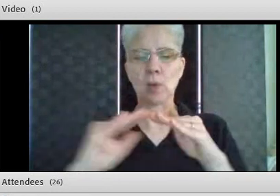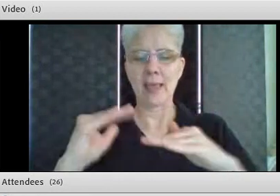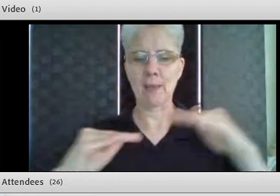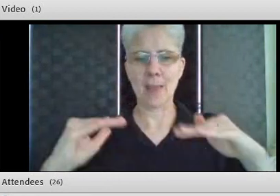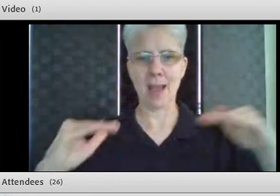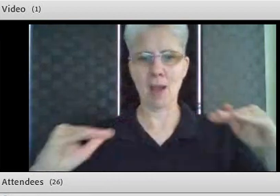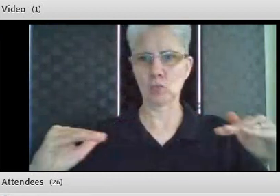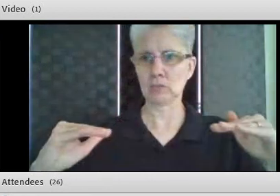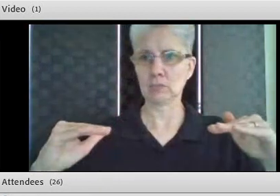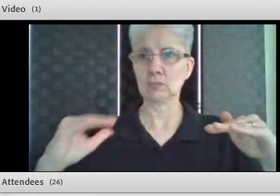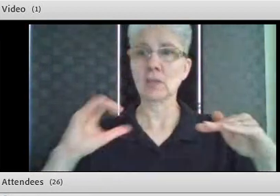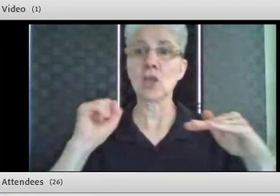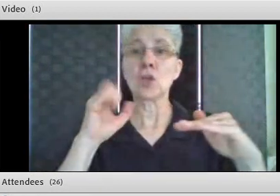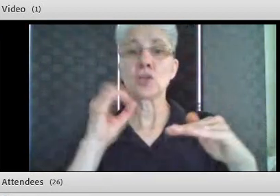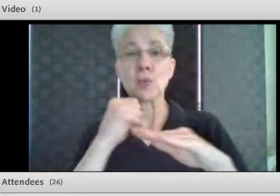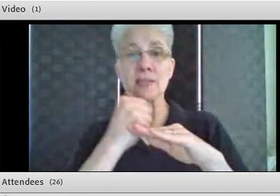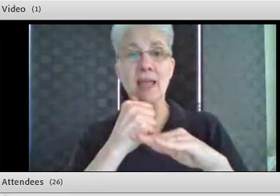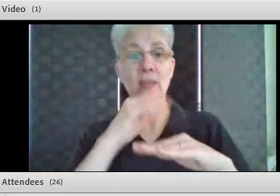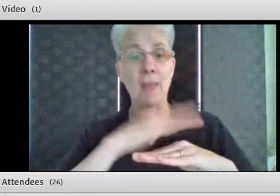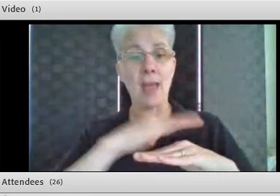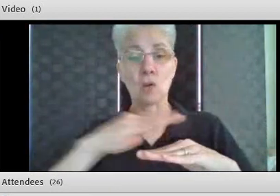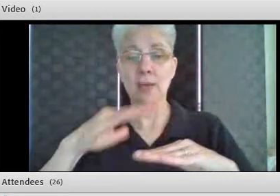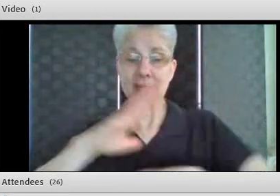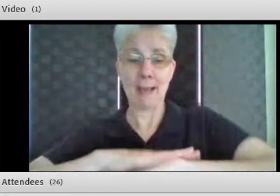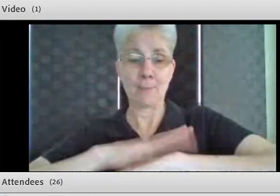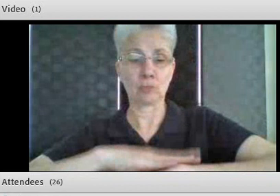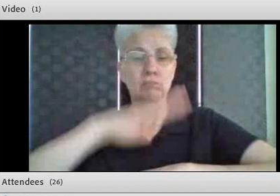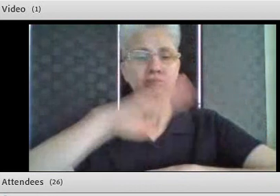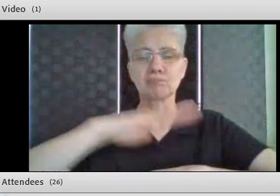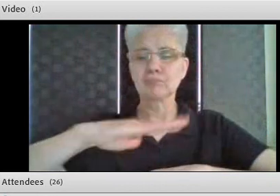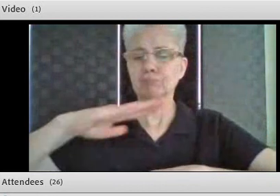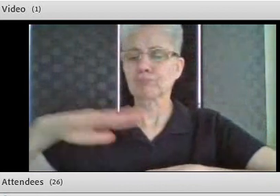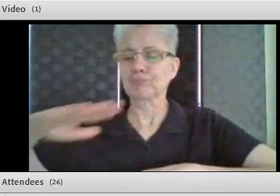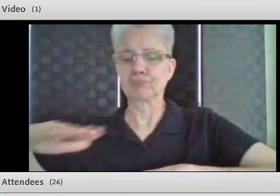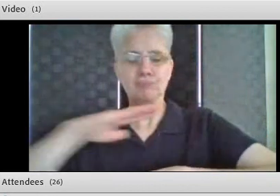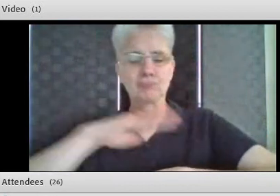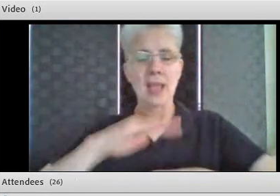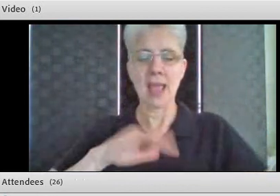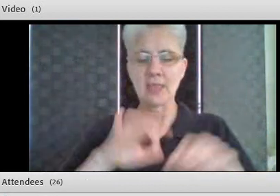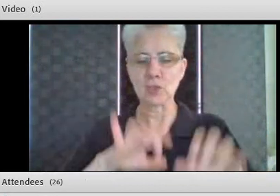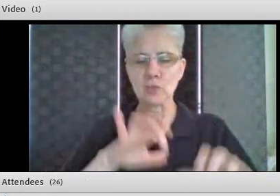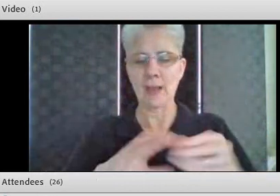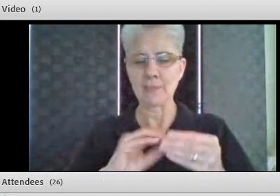and the way it's designed, they're all functional regardless of how you lay them out,